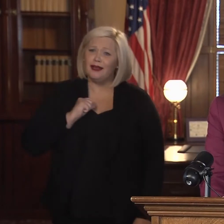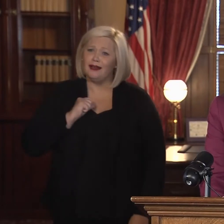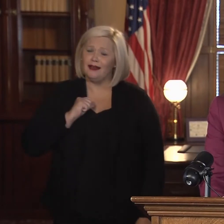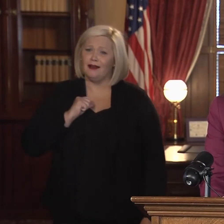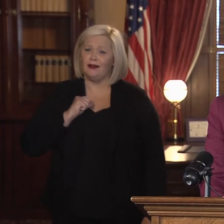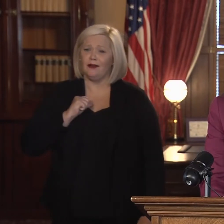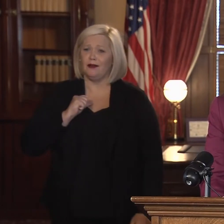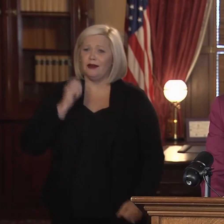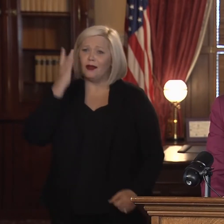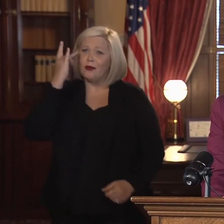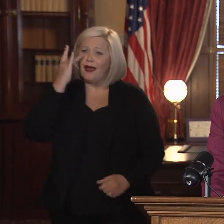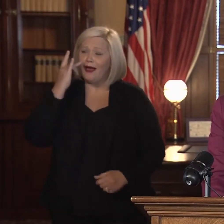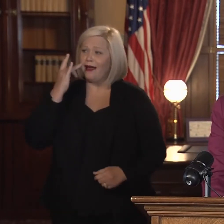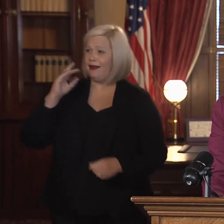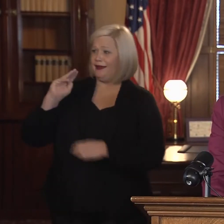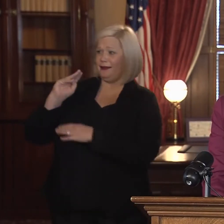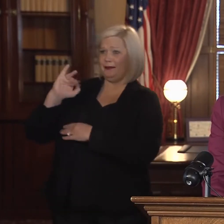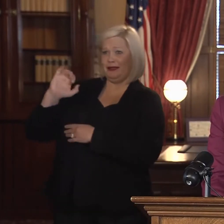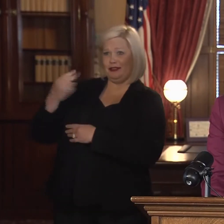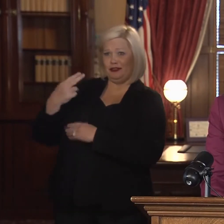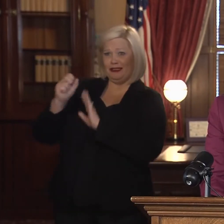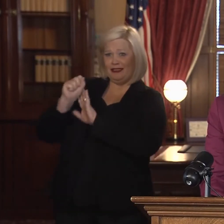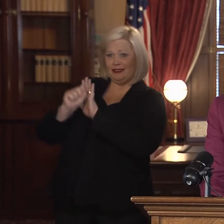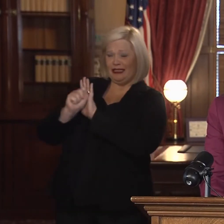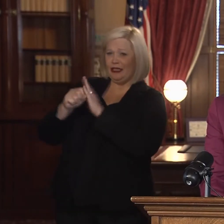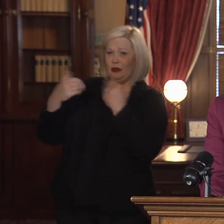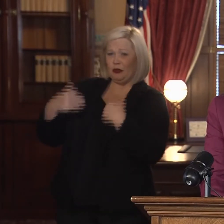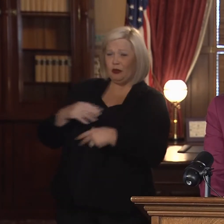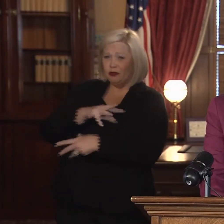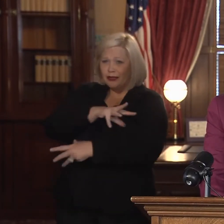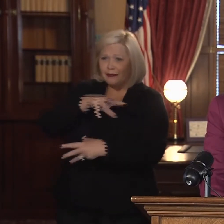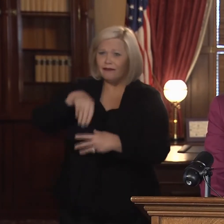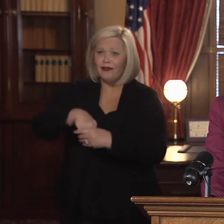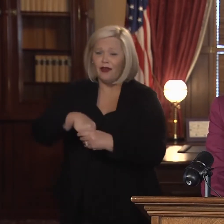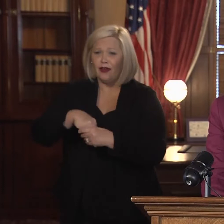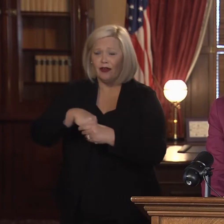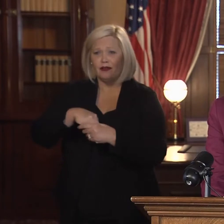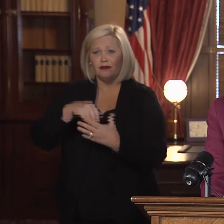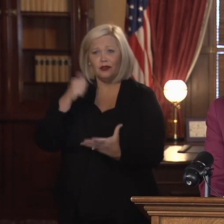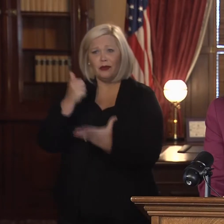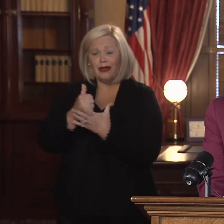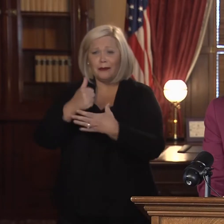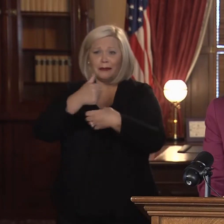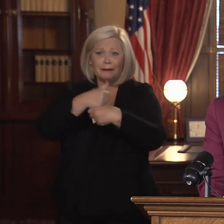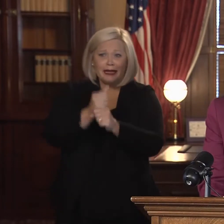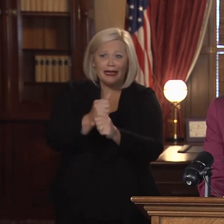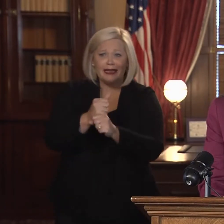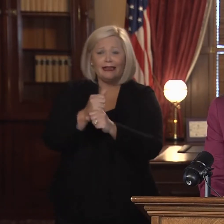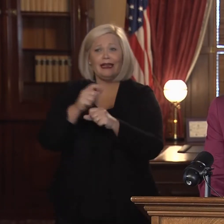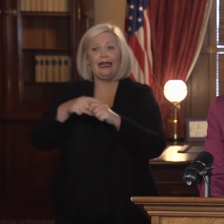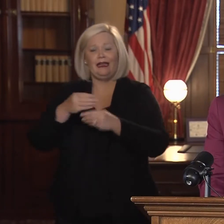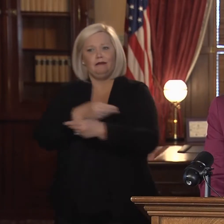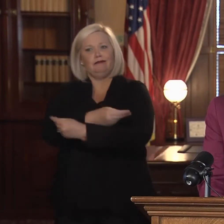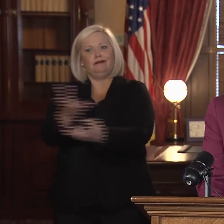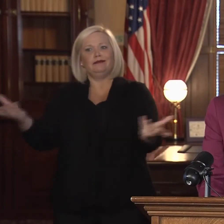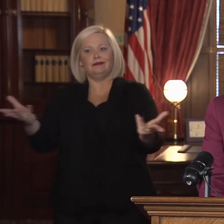EXCITED I AM FOR THE VACCINE TO FINALLY BECOME AVAILABLE. I'M SO PROUD OF THE ROLE THAT